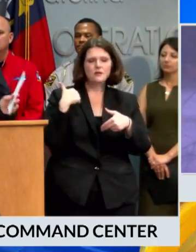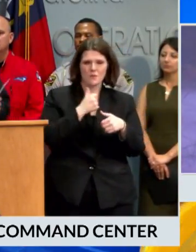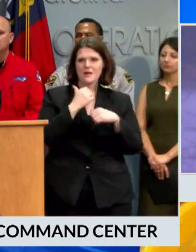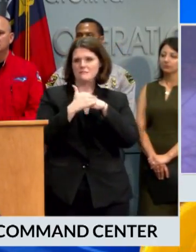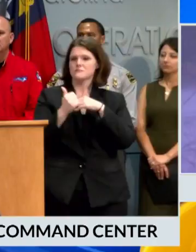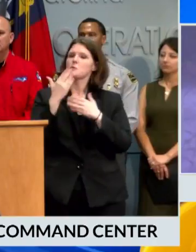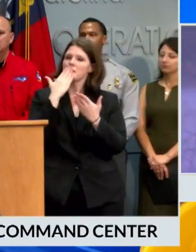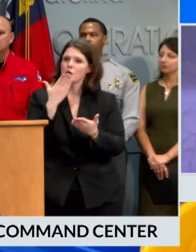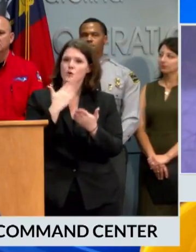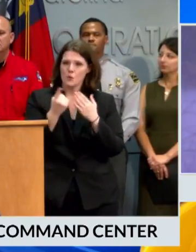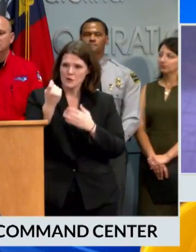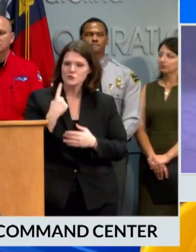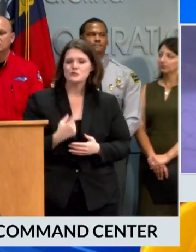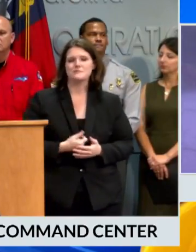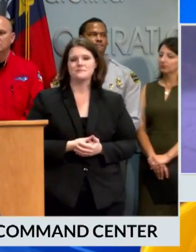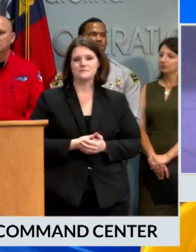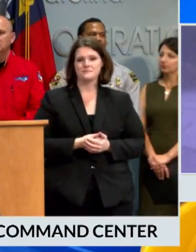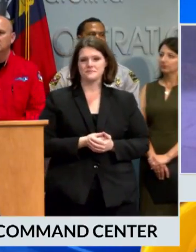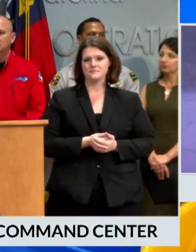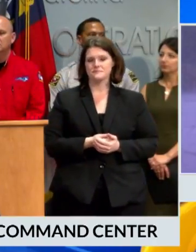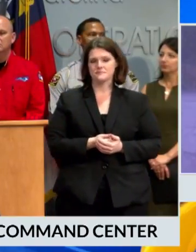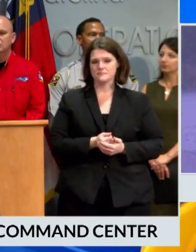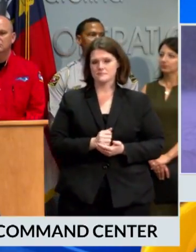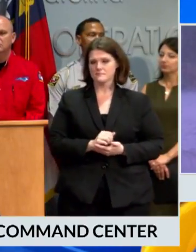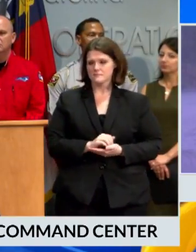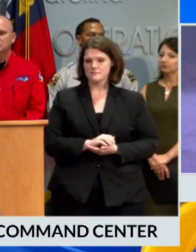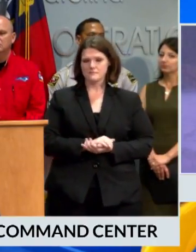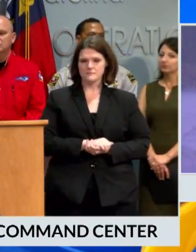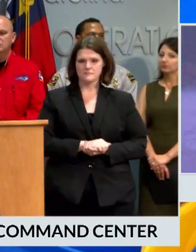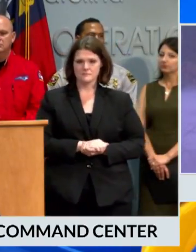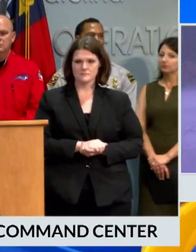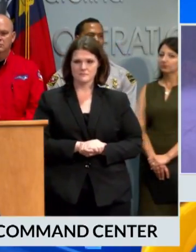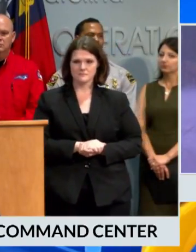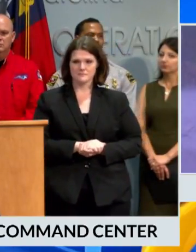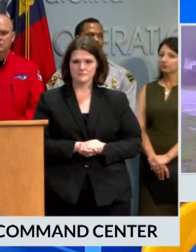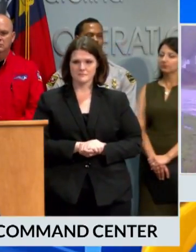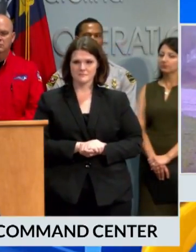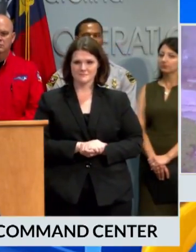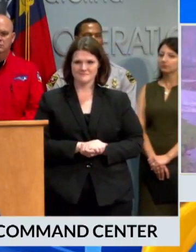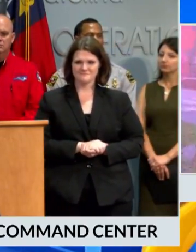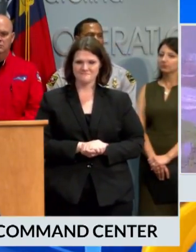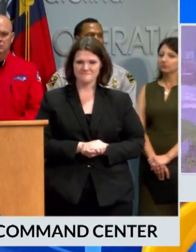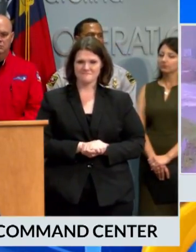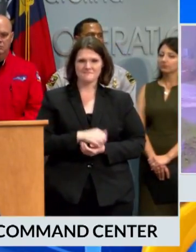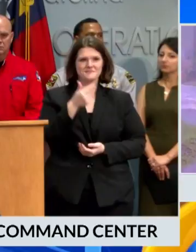YOU WILL FIND STUFF THAT IS STAGED AND READY TO GO BECAUSE WE NEVER KNOW HOW BAD THESE THINGS WILL BE. IT'S A GUESSING GAME UNTIL FLORENCE FULLY EXITS THE AREA.